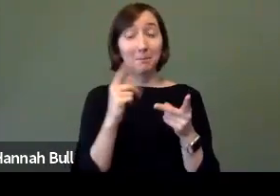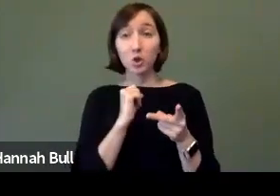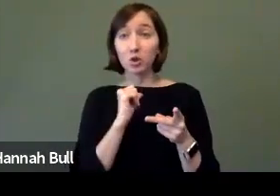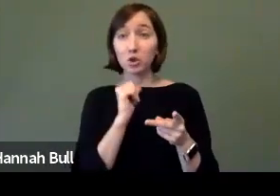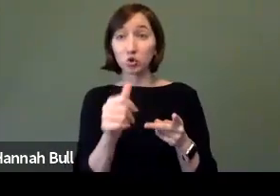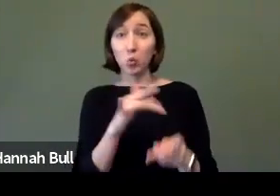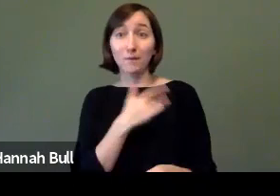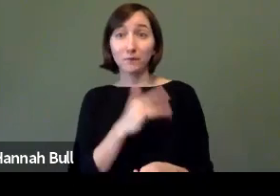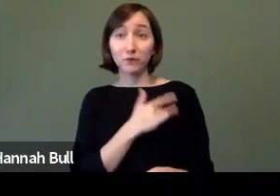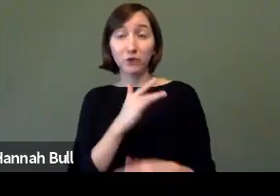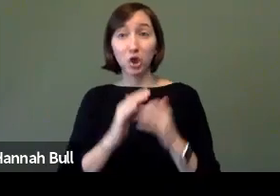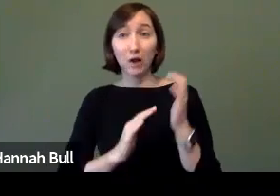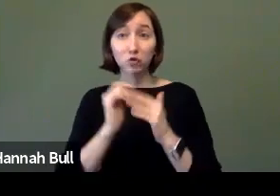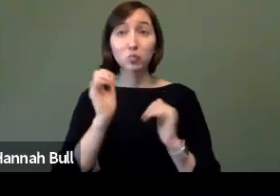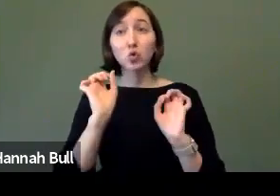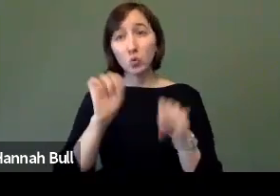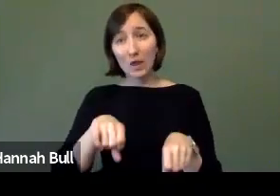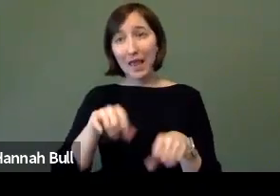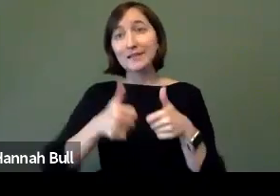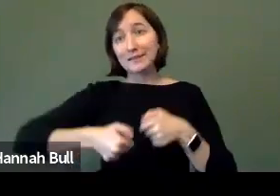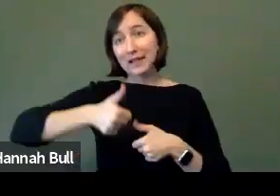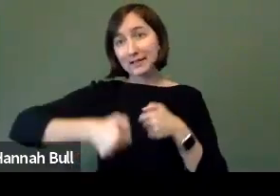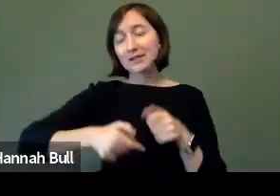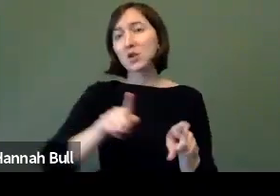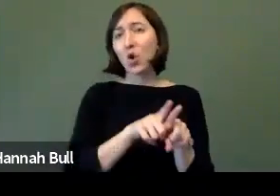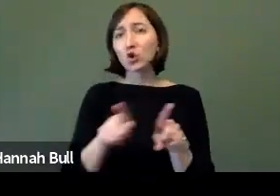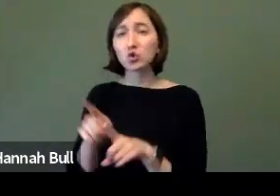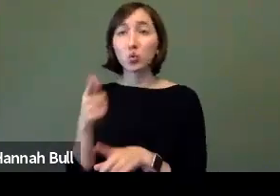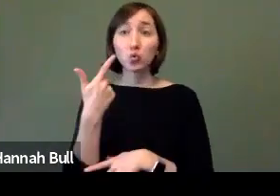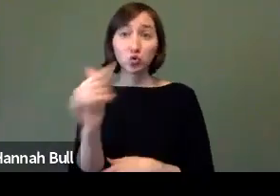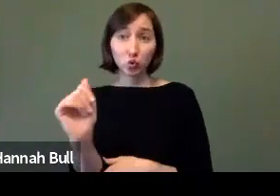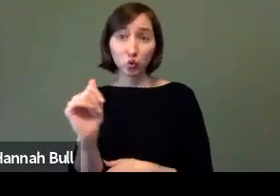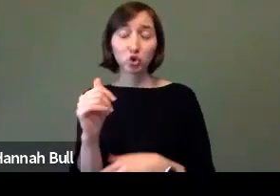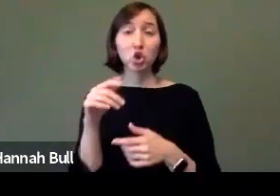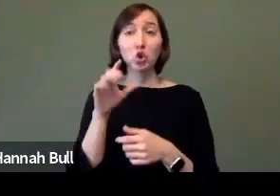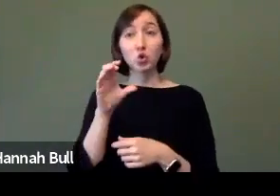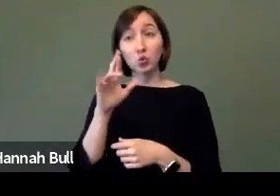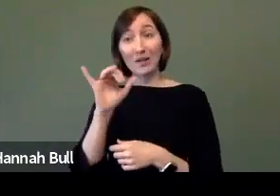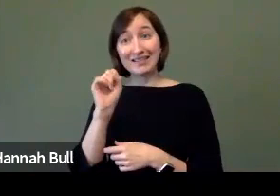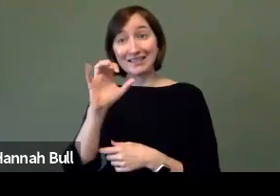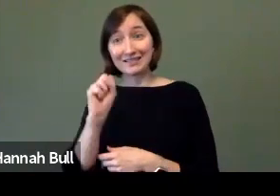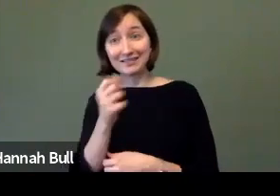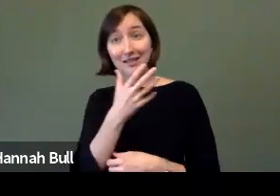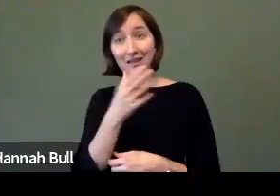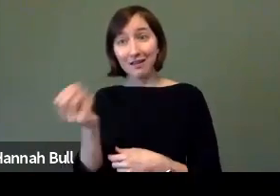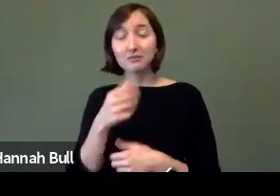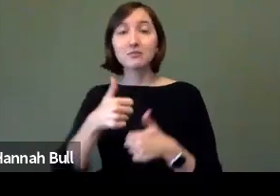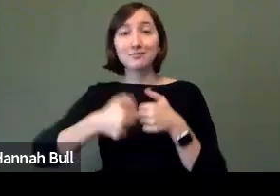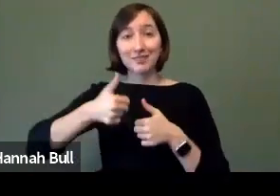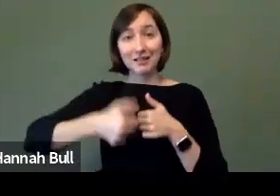calling there's the text line and the GCAL has an app that people can use.